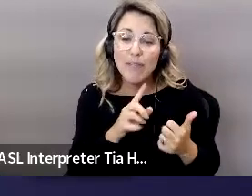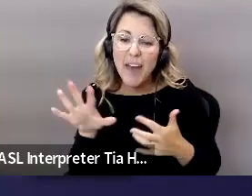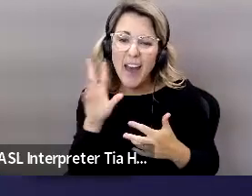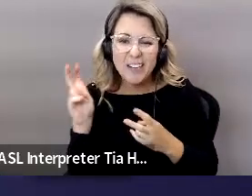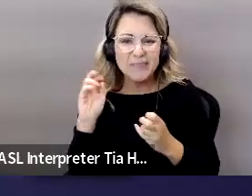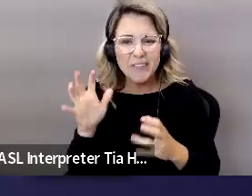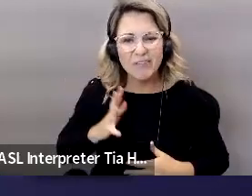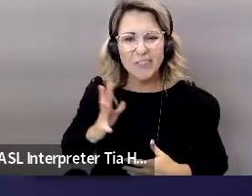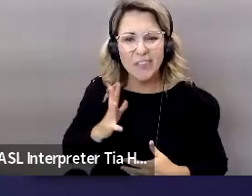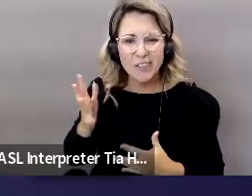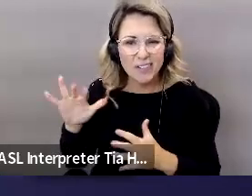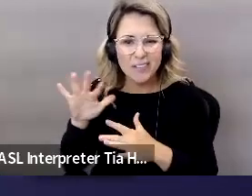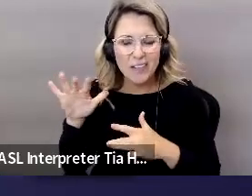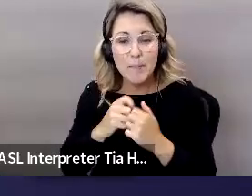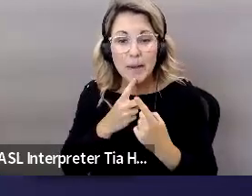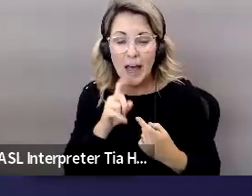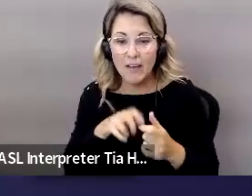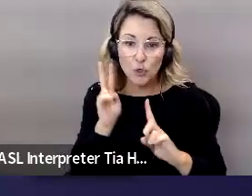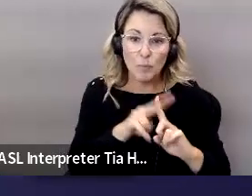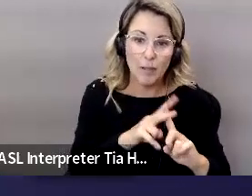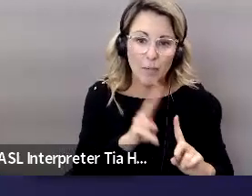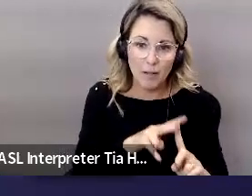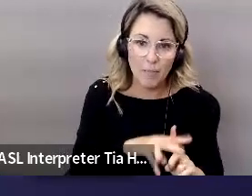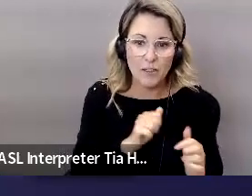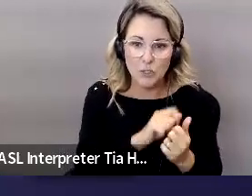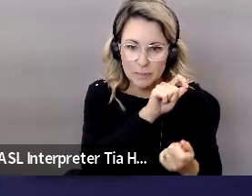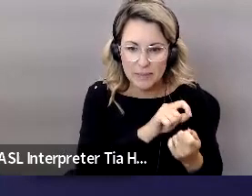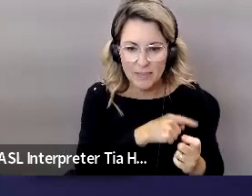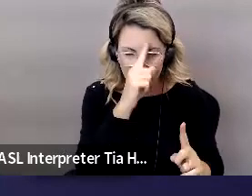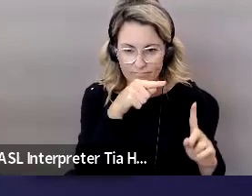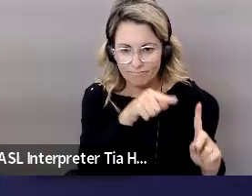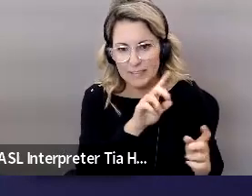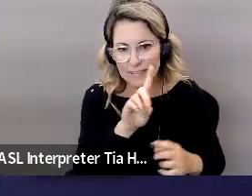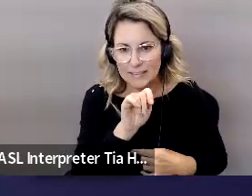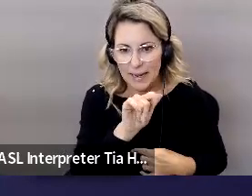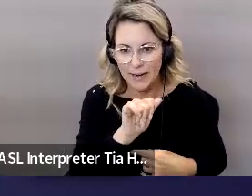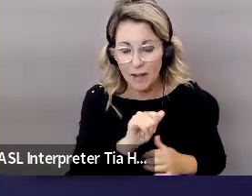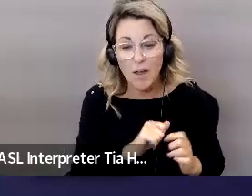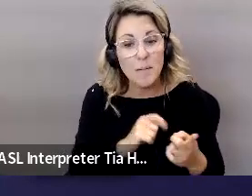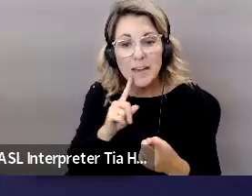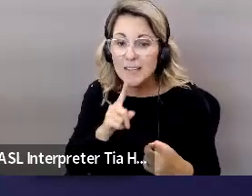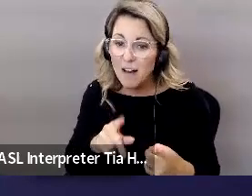to be oriented to the data and it shouldn't be any stronger than the data themselves suggests. So, if